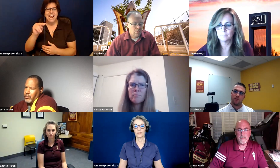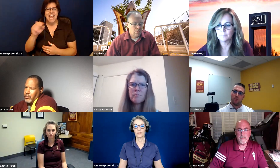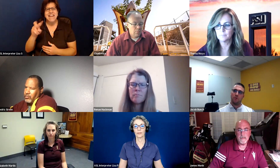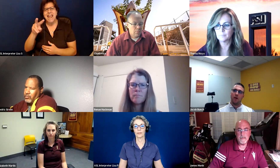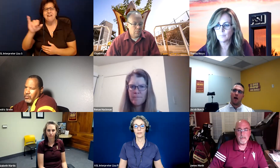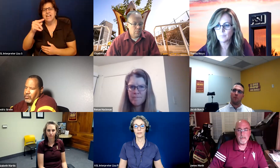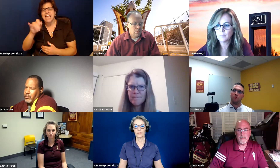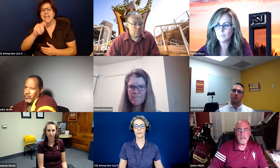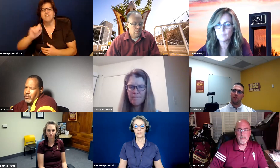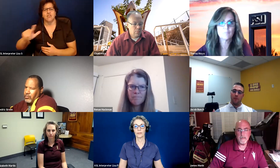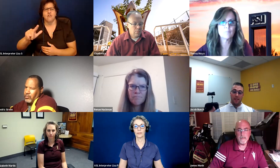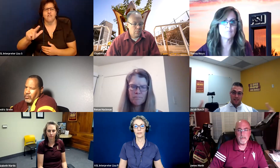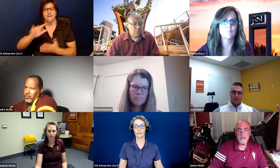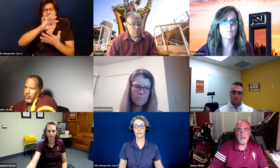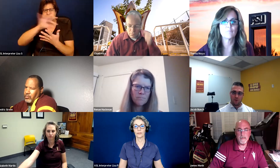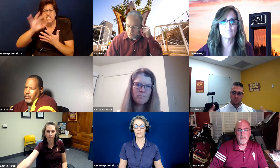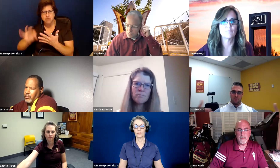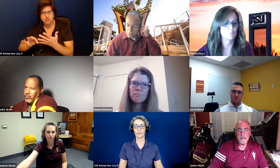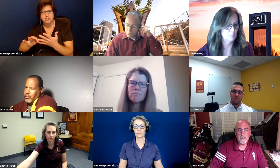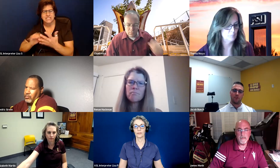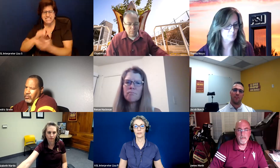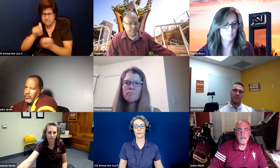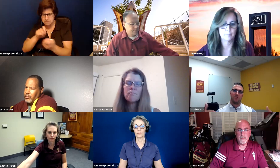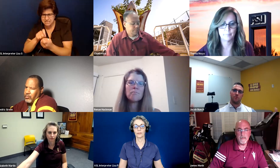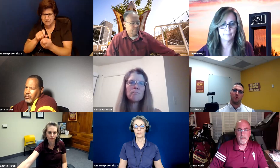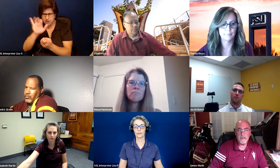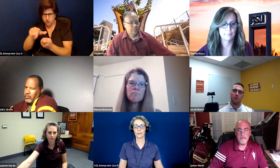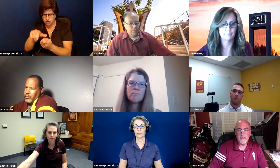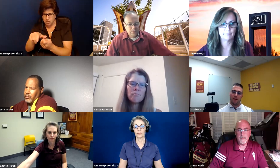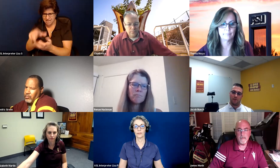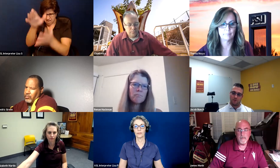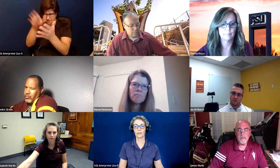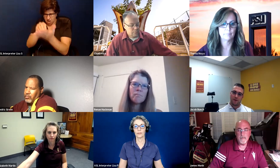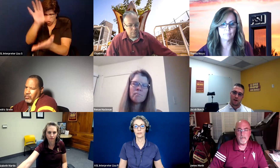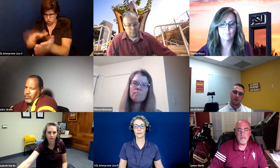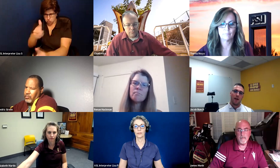to the needs of students who are blind or visually impaired.